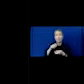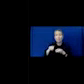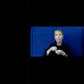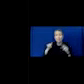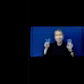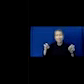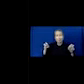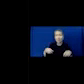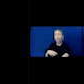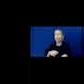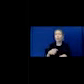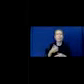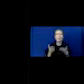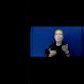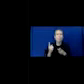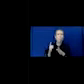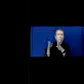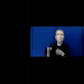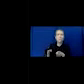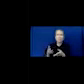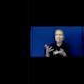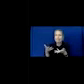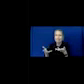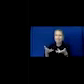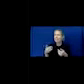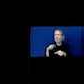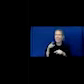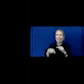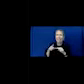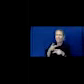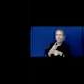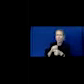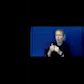with that maybe you have reached a barrier that you don't know how to tackle, please